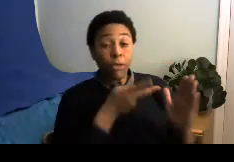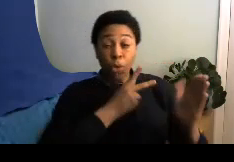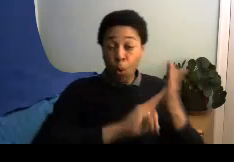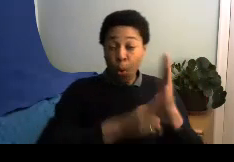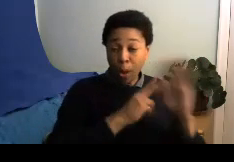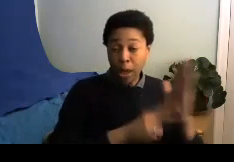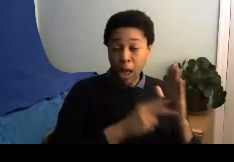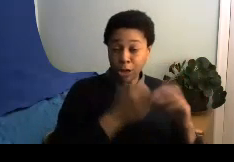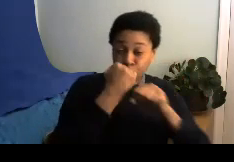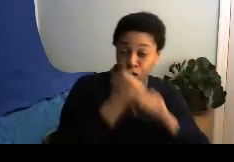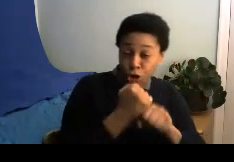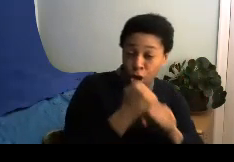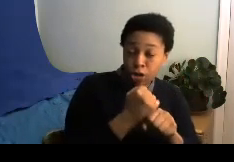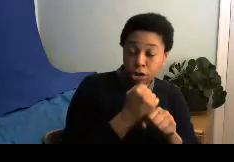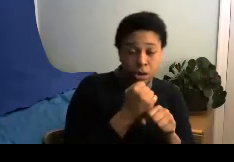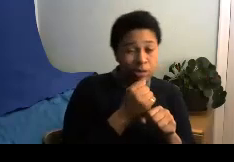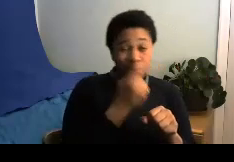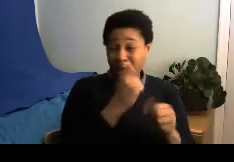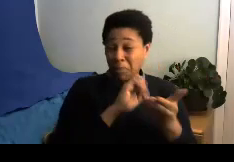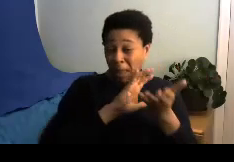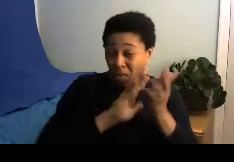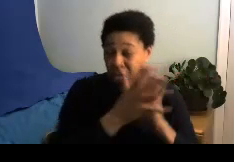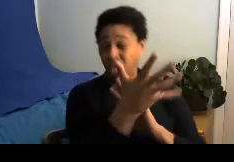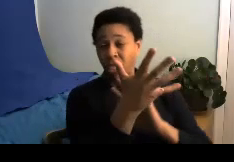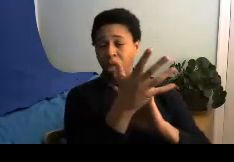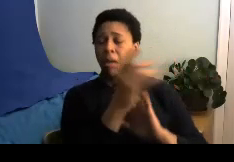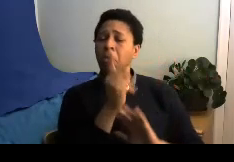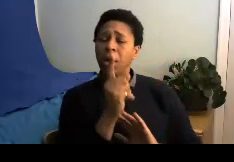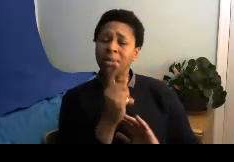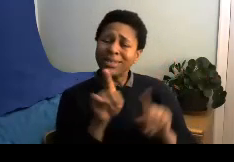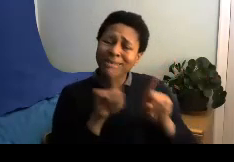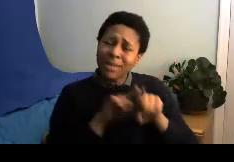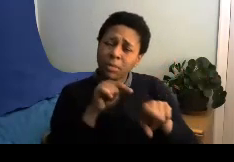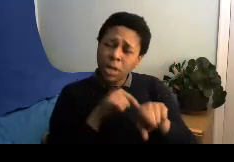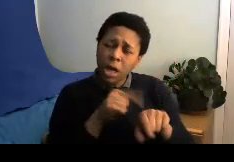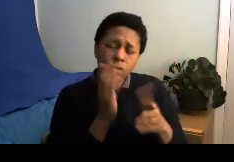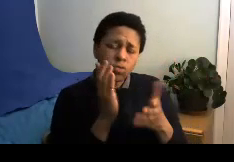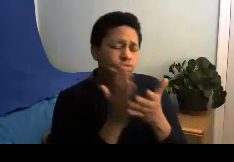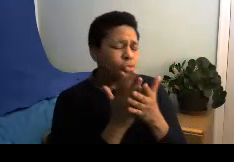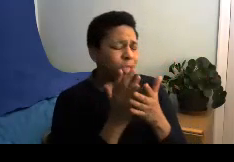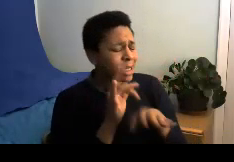can do. But also, it's really sensitive about what religious